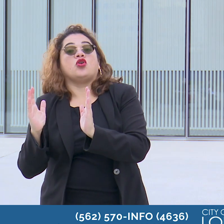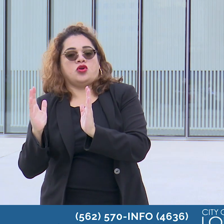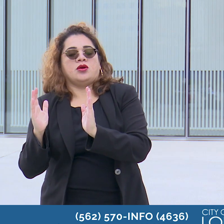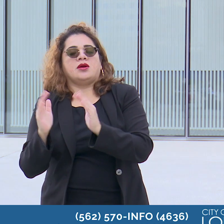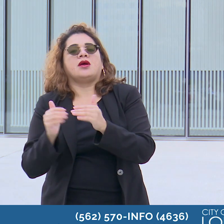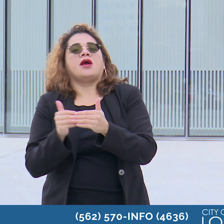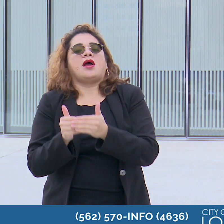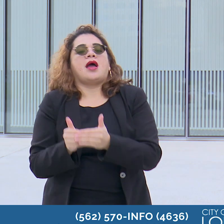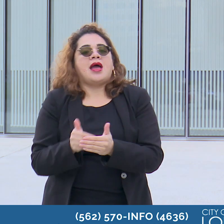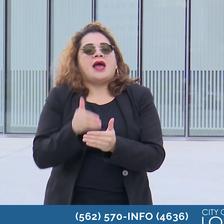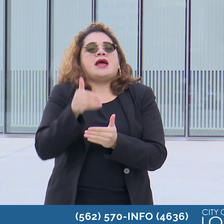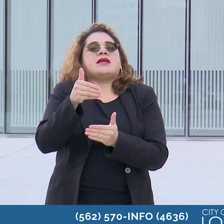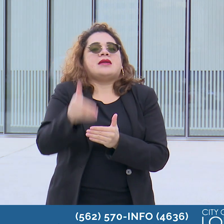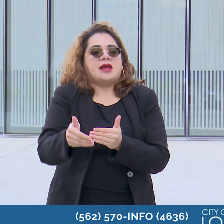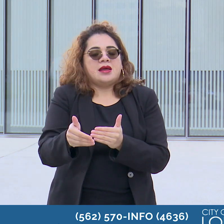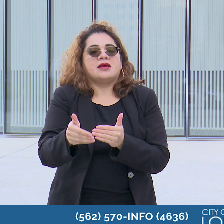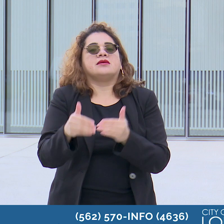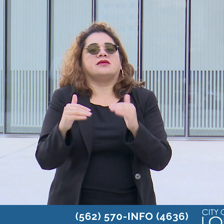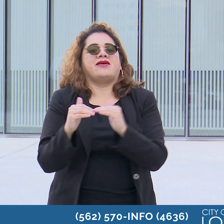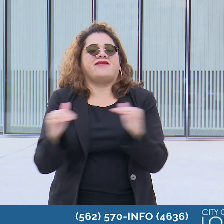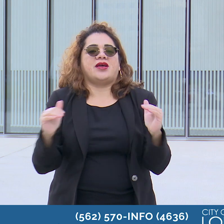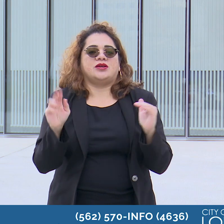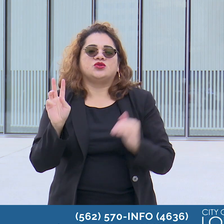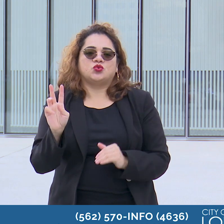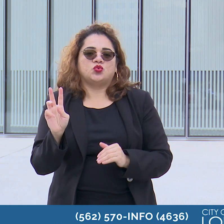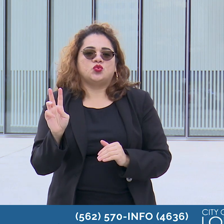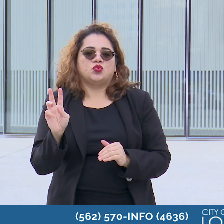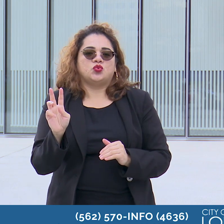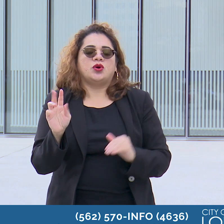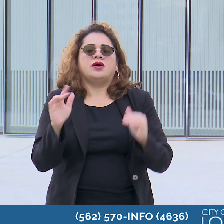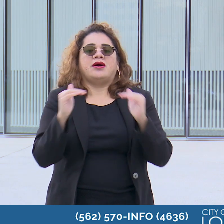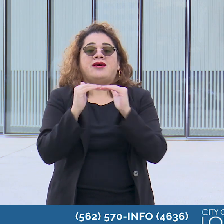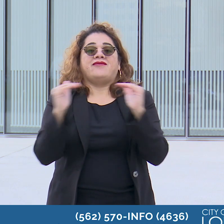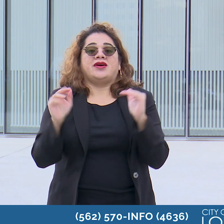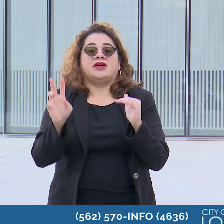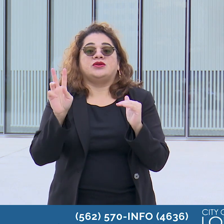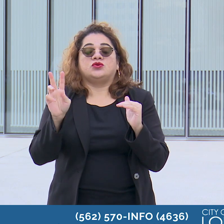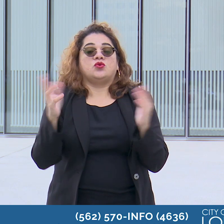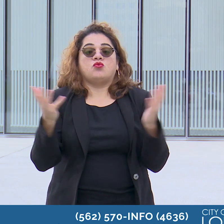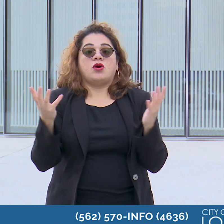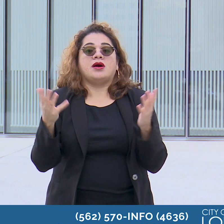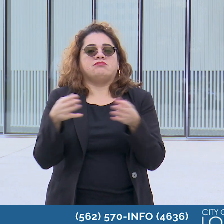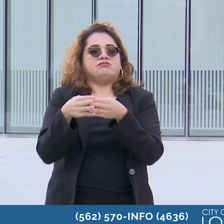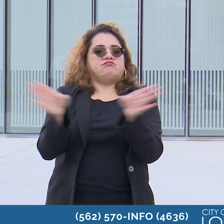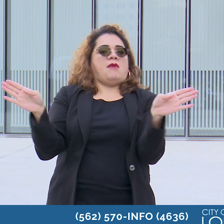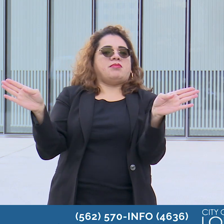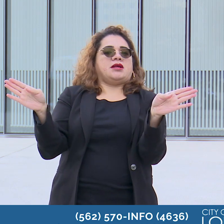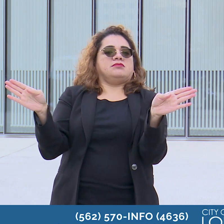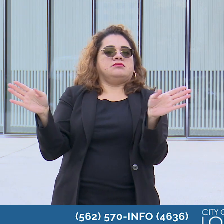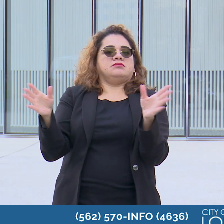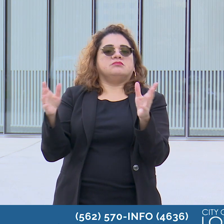calling of course phase 2. Phase 2 is the general public.